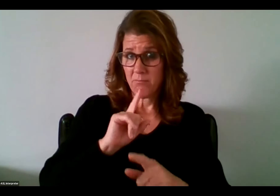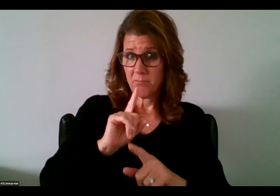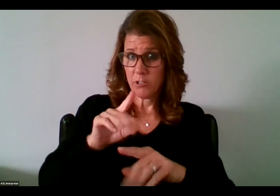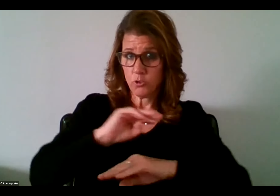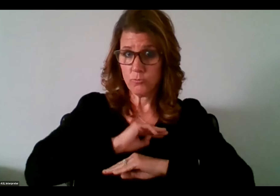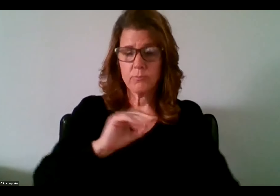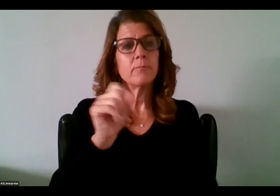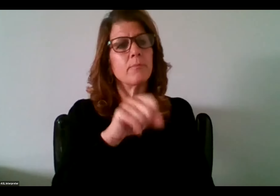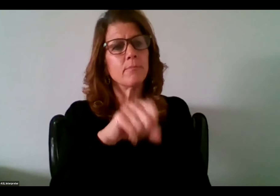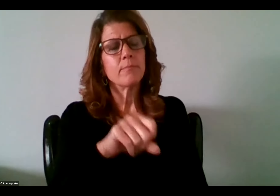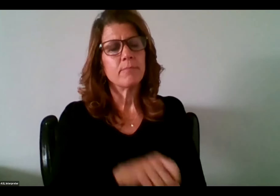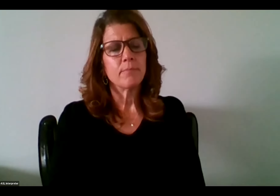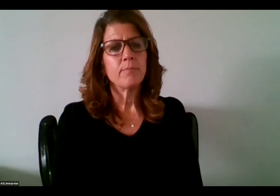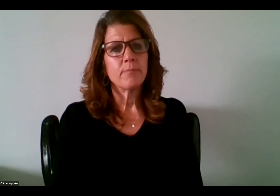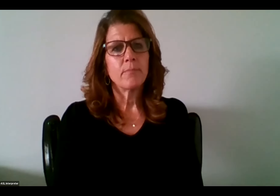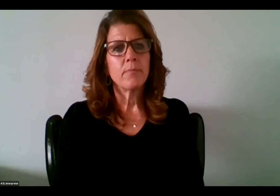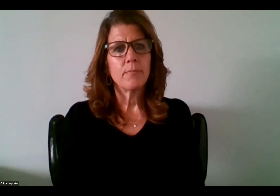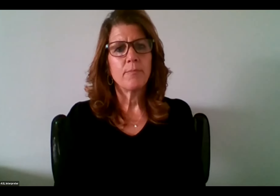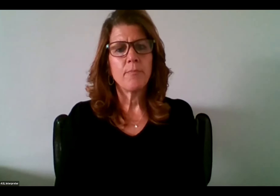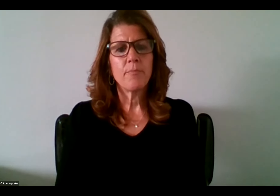Yes good con. >> Justin: Sarah next?